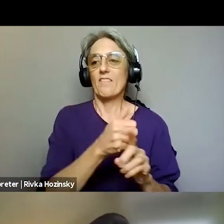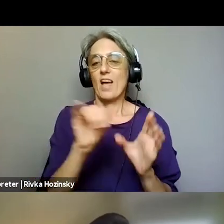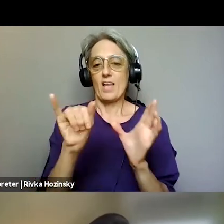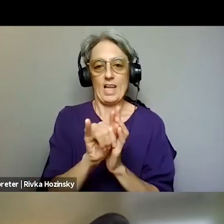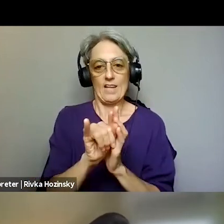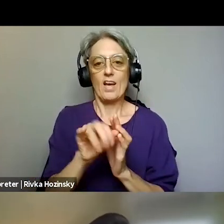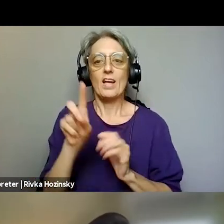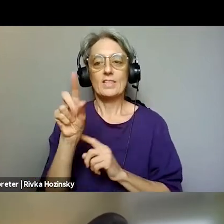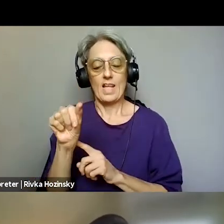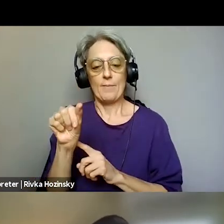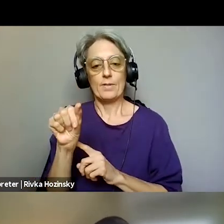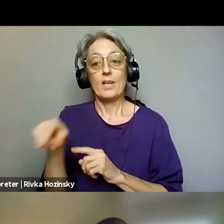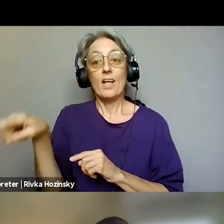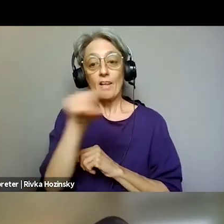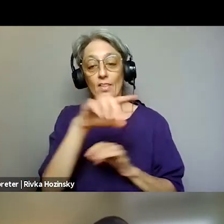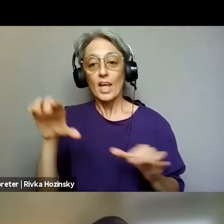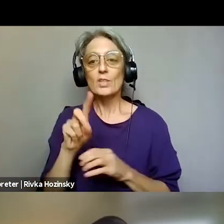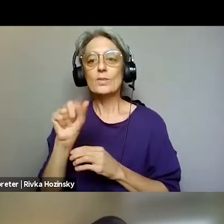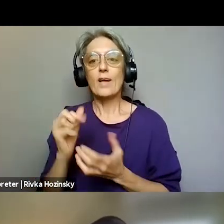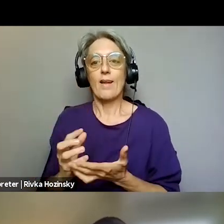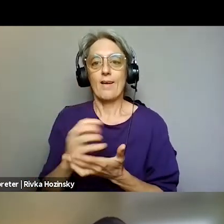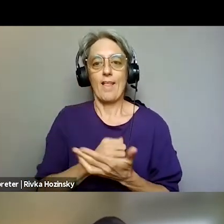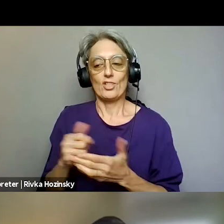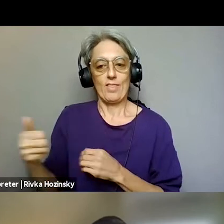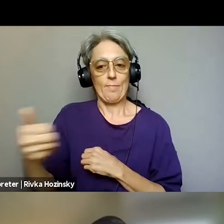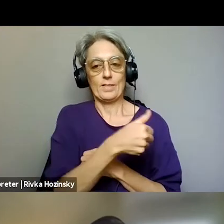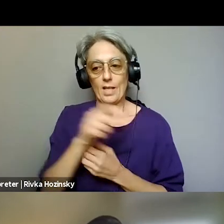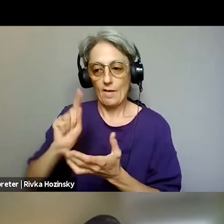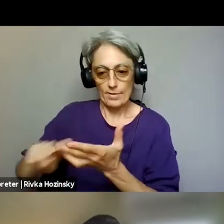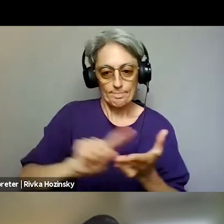do the actual data collection and who work alongside students and that sort of thing